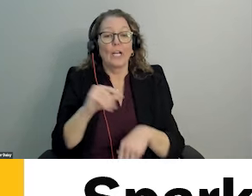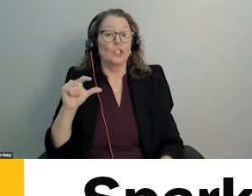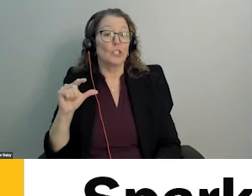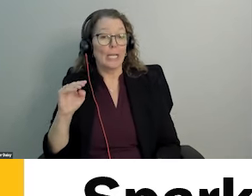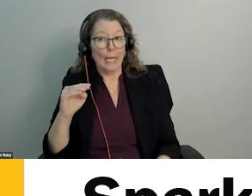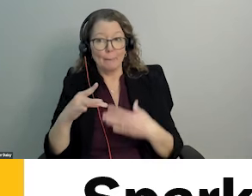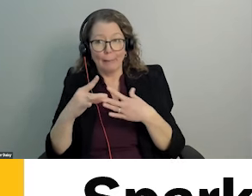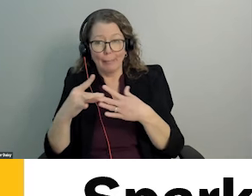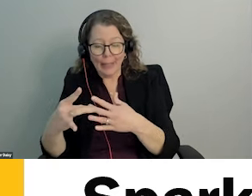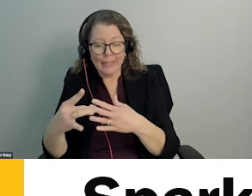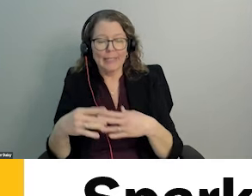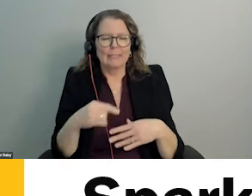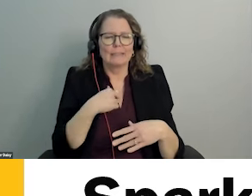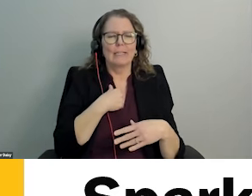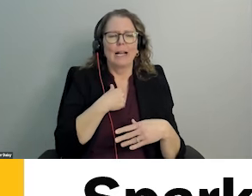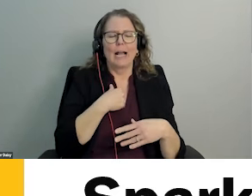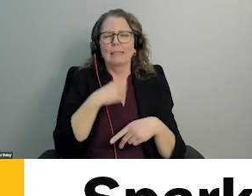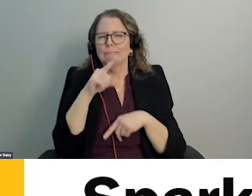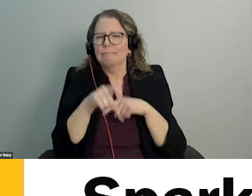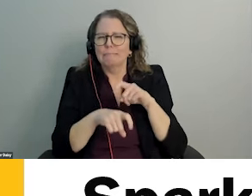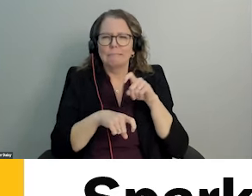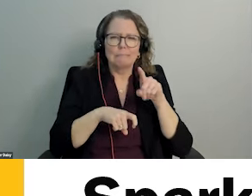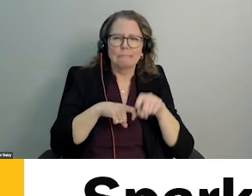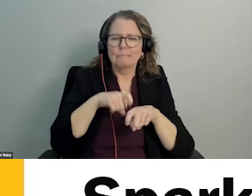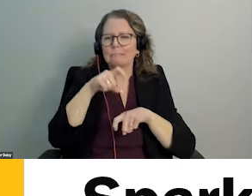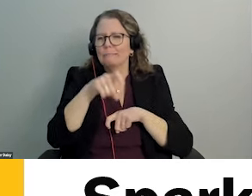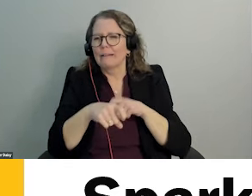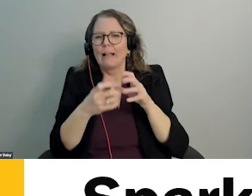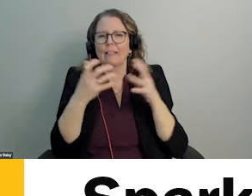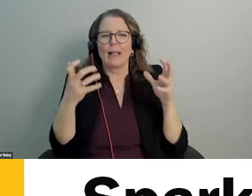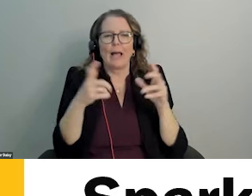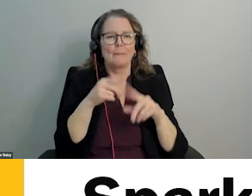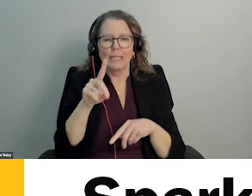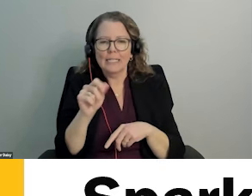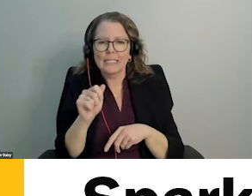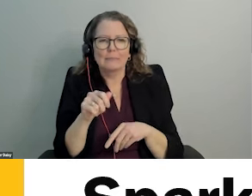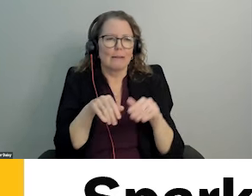And I just started asking way too many questions about disability and accessibility